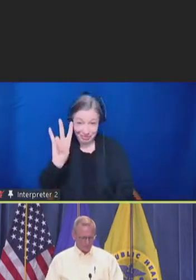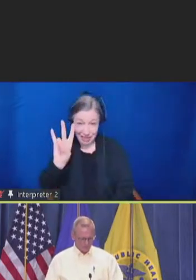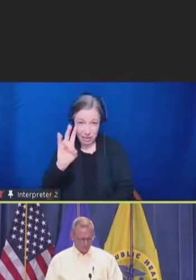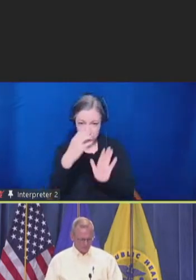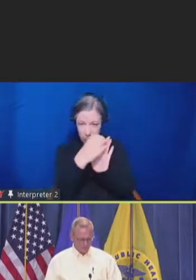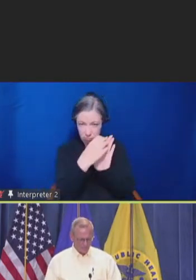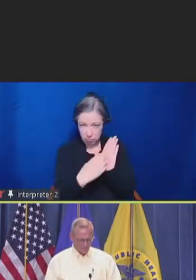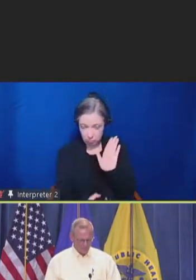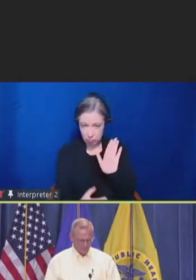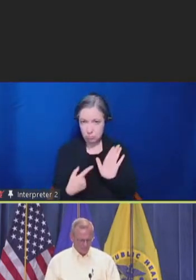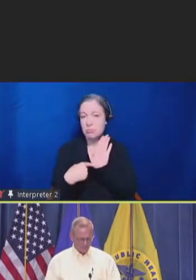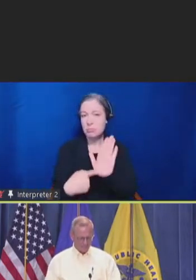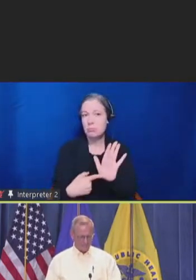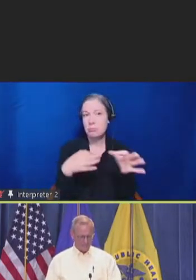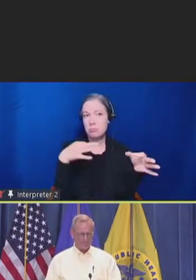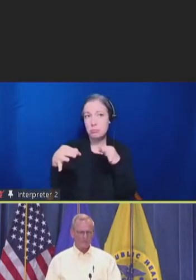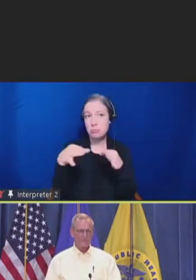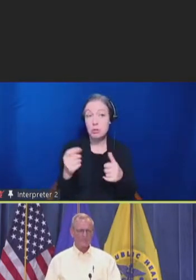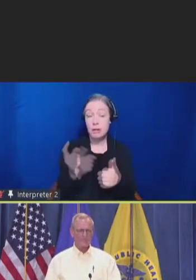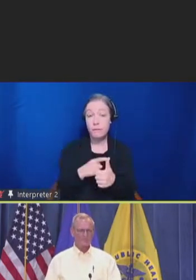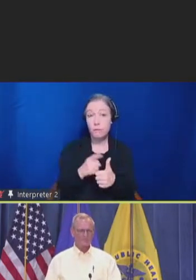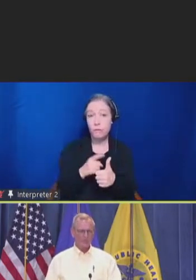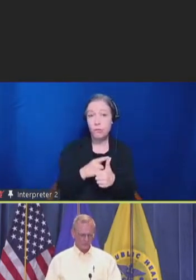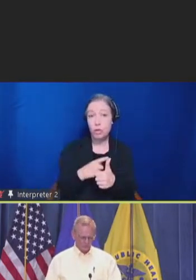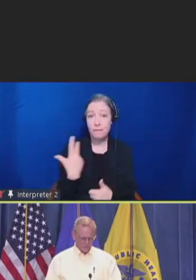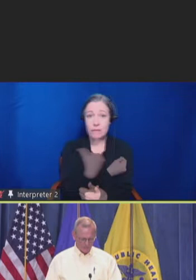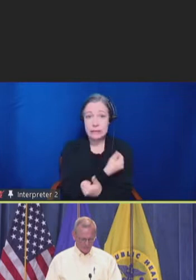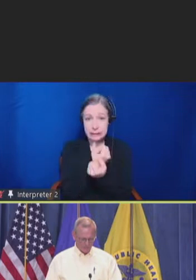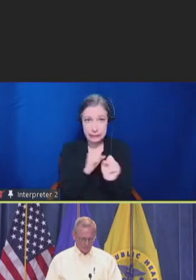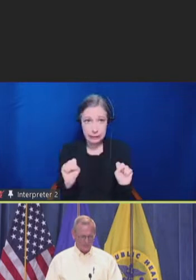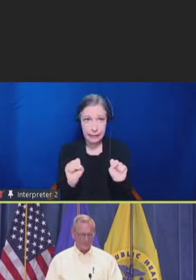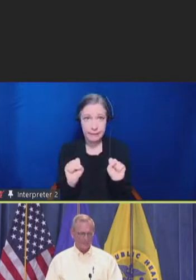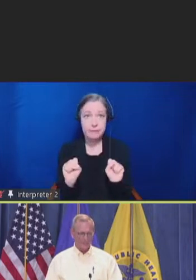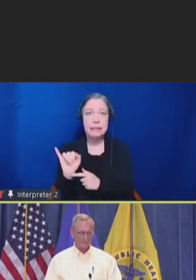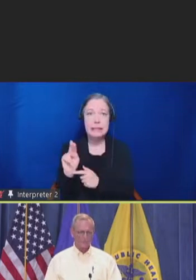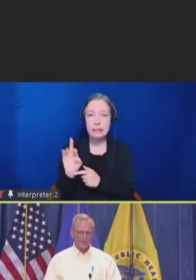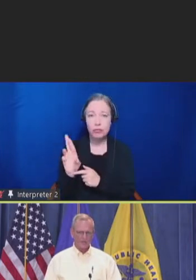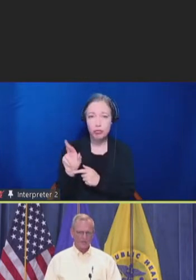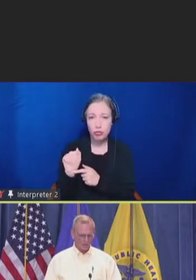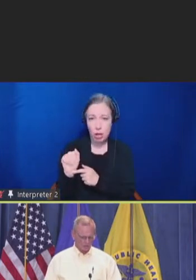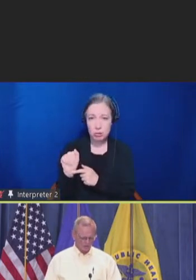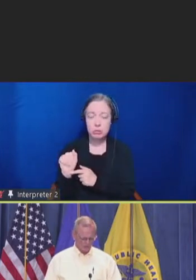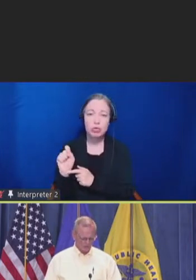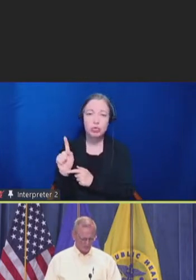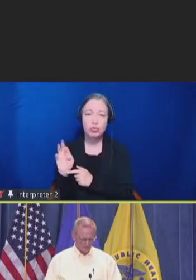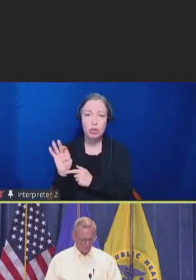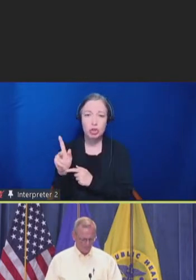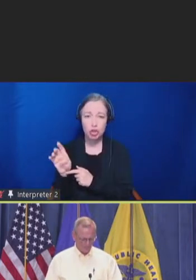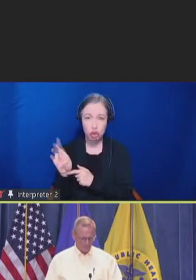The first is a vaccine safety infrastructure section, which contains six recommendations.